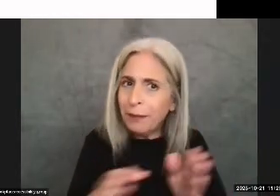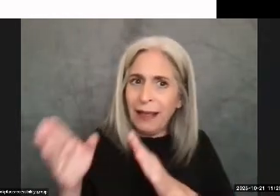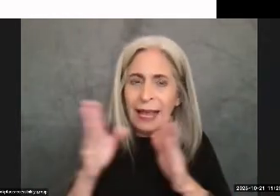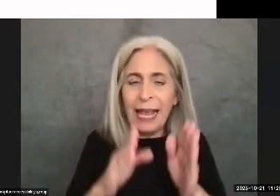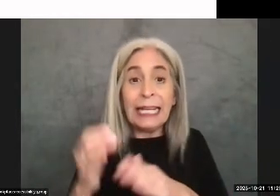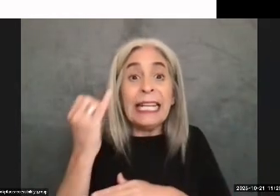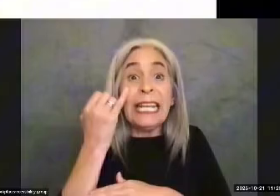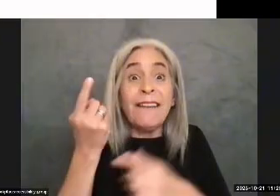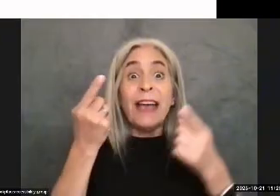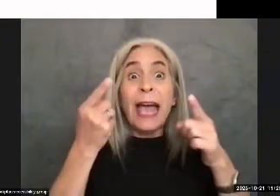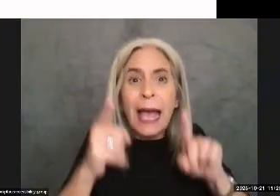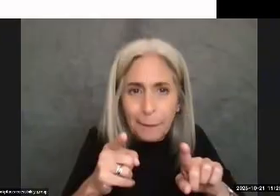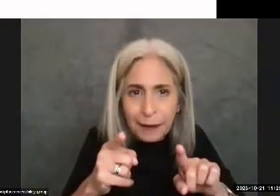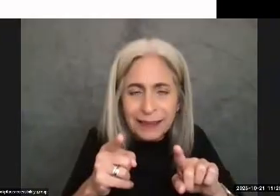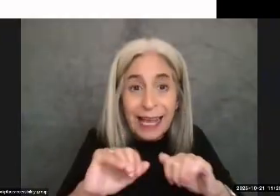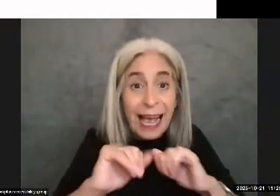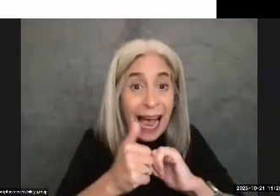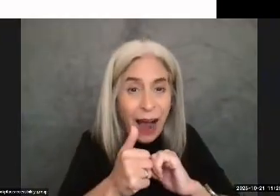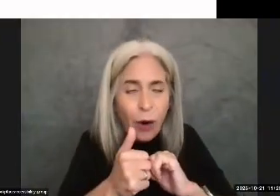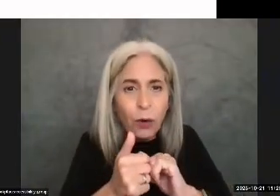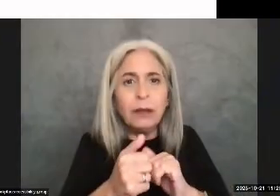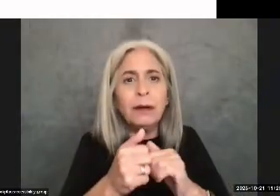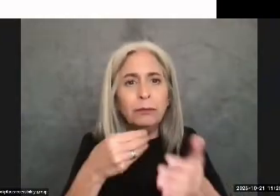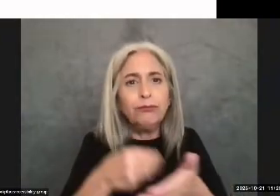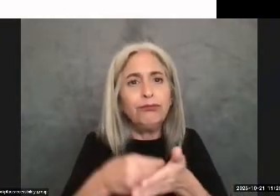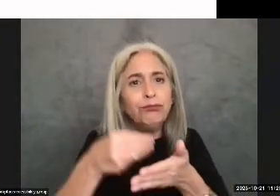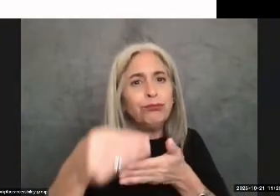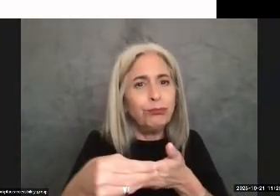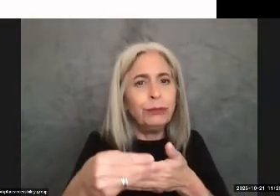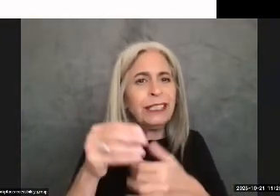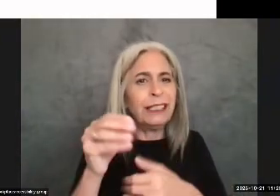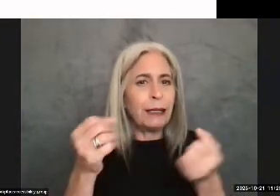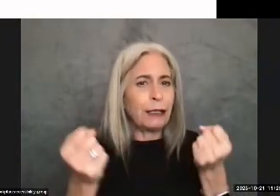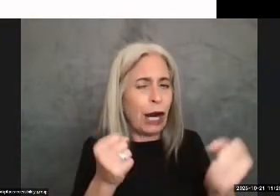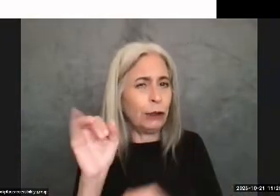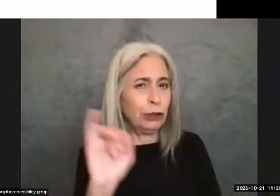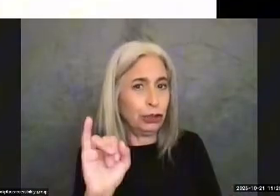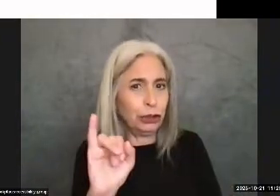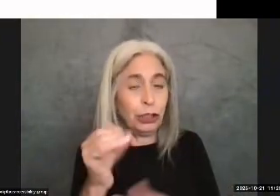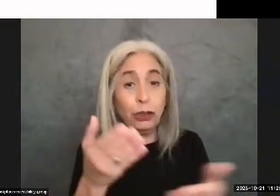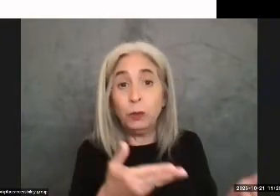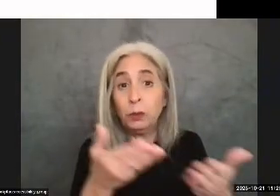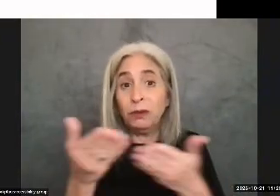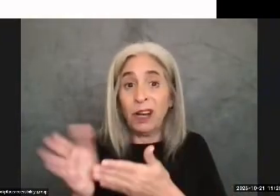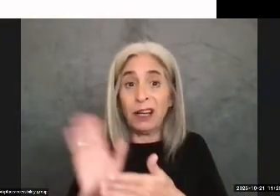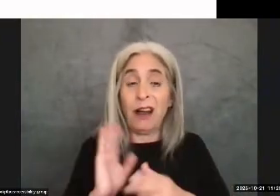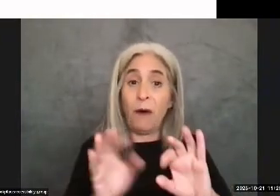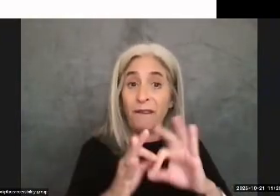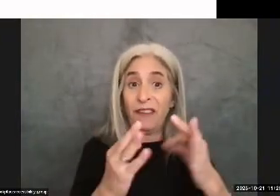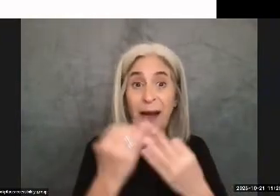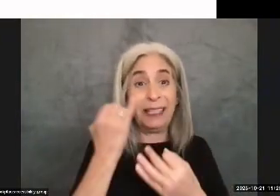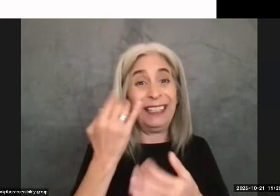Kathleen DeForest: But we plan for those things by having car insurance, so we can provide for our families.